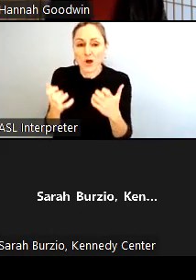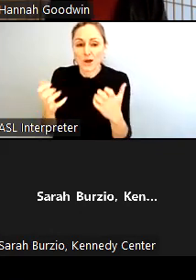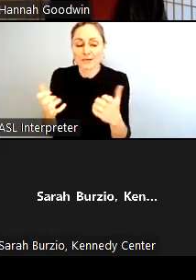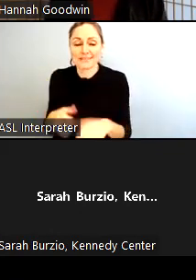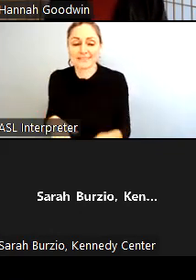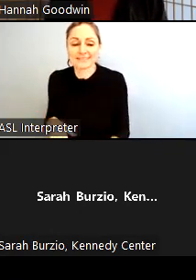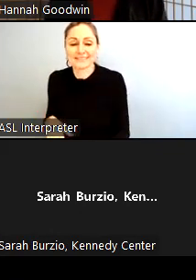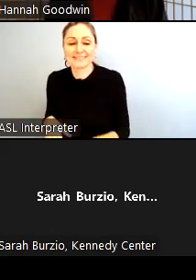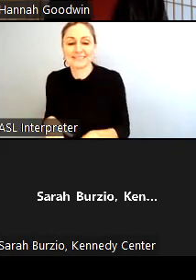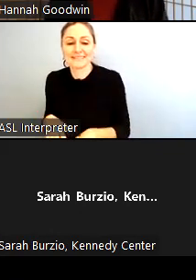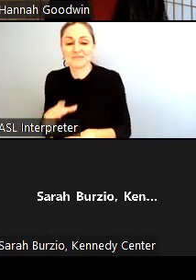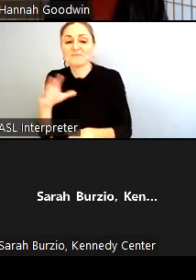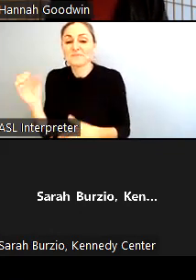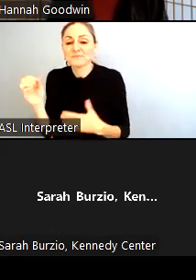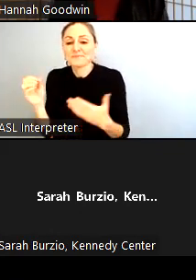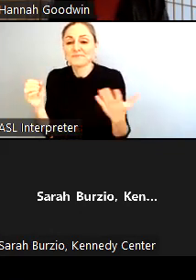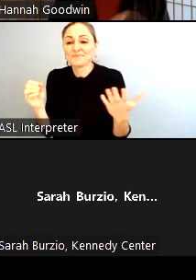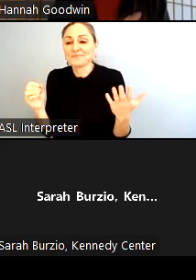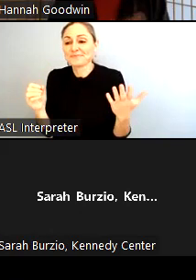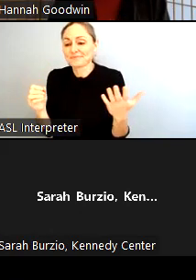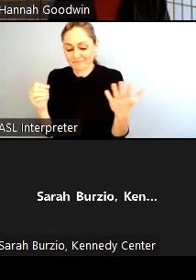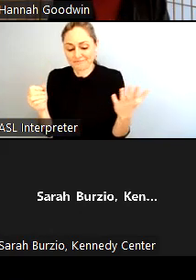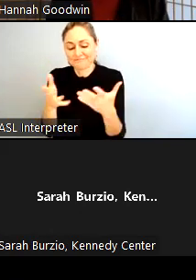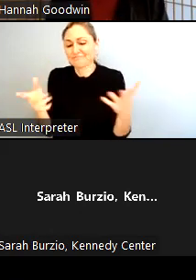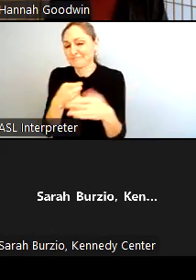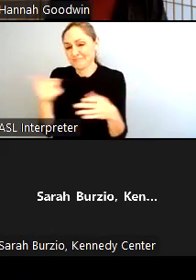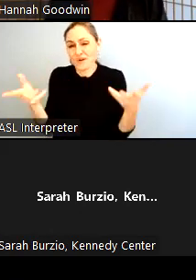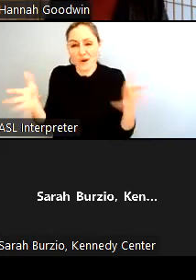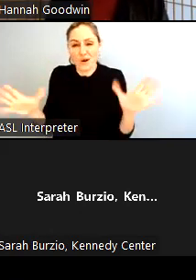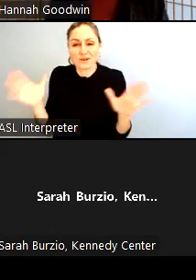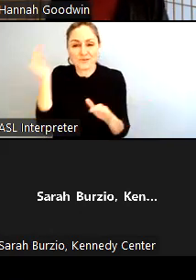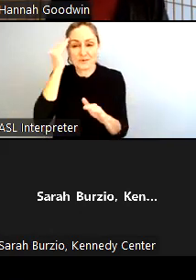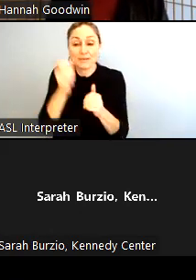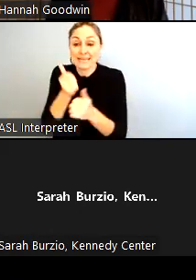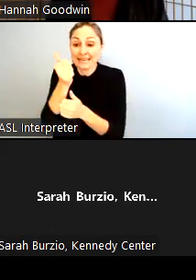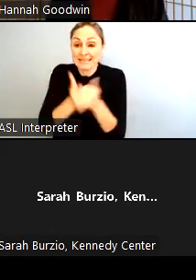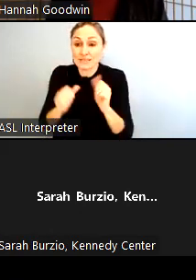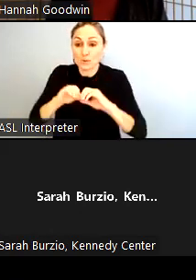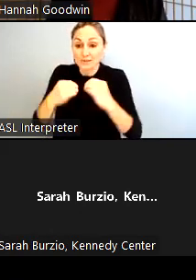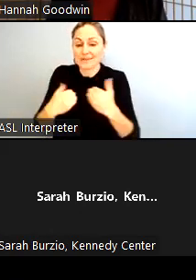And as you all are familiar with, each organization also has different roles.